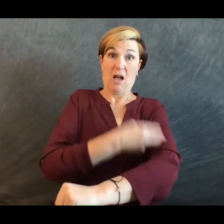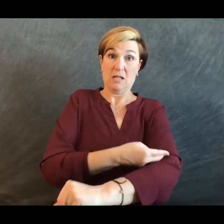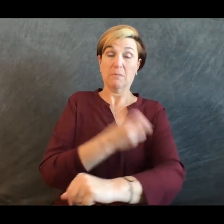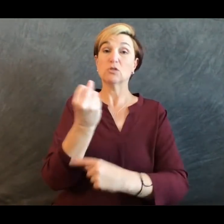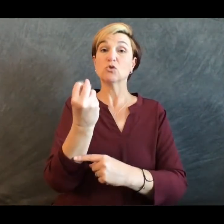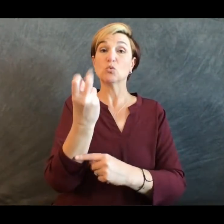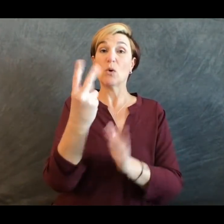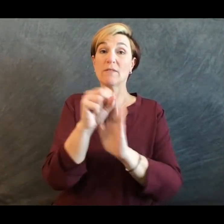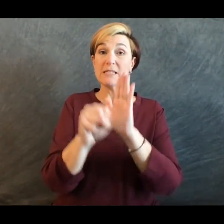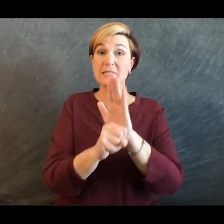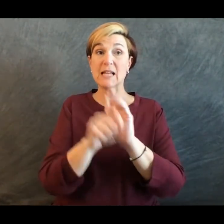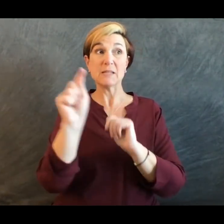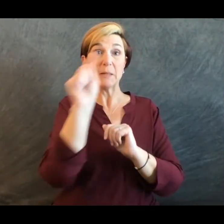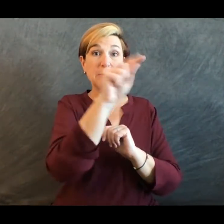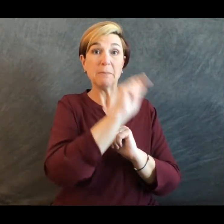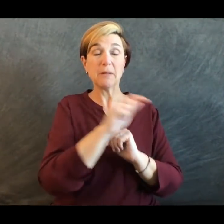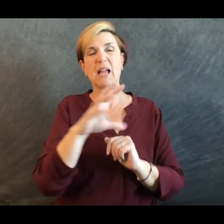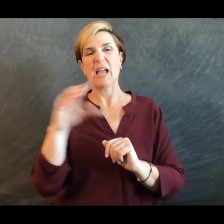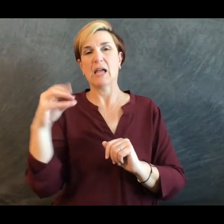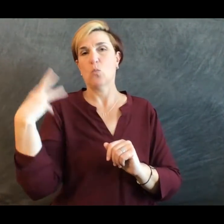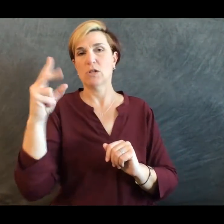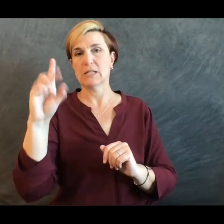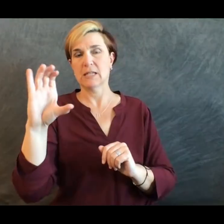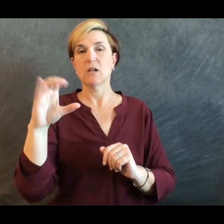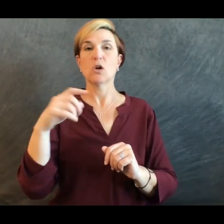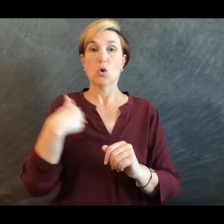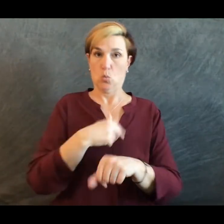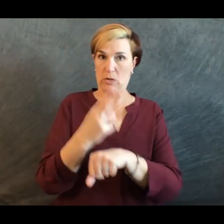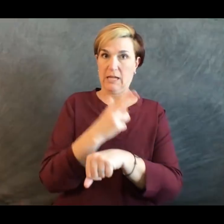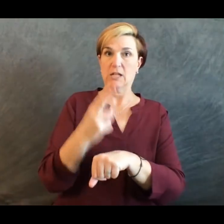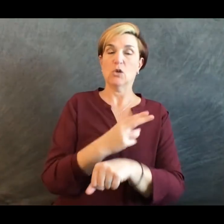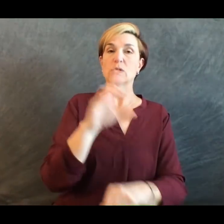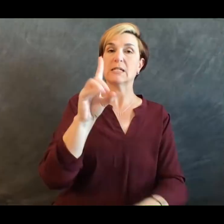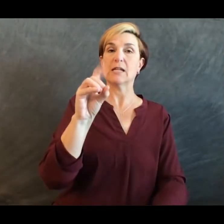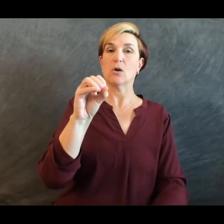using the defense production act and we used it like a hammer a lot of the media